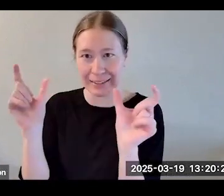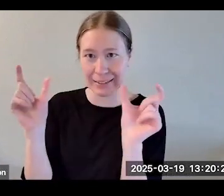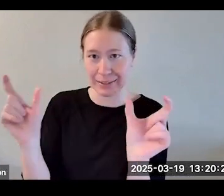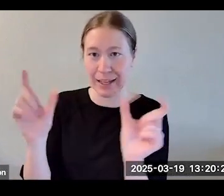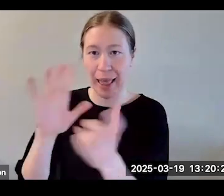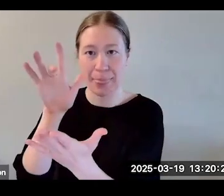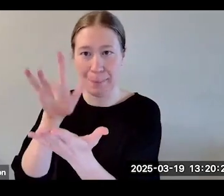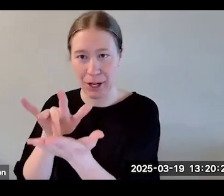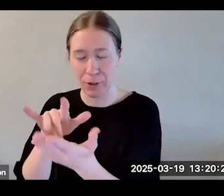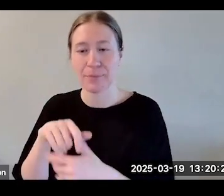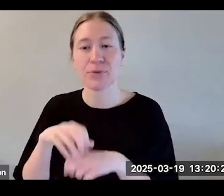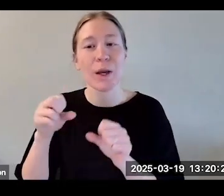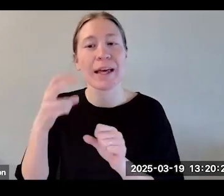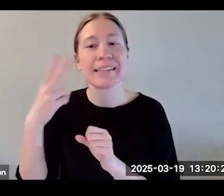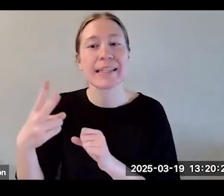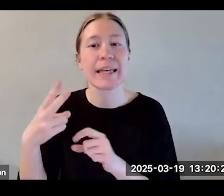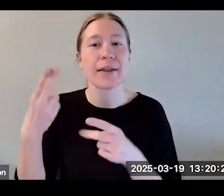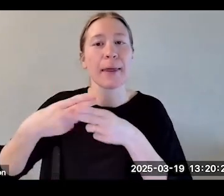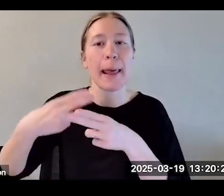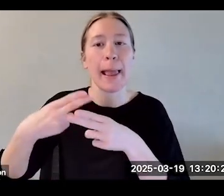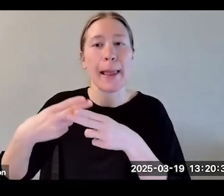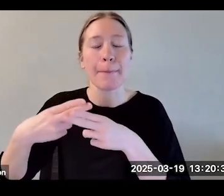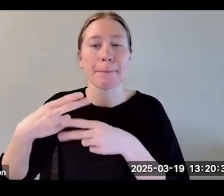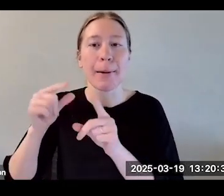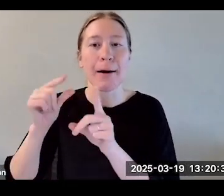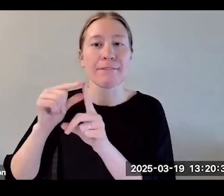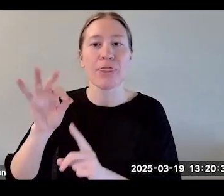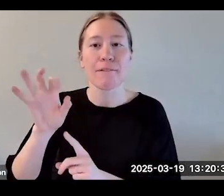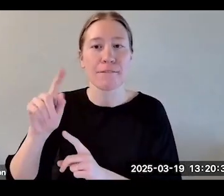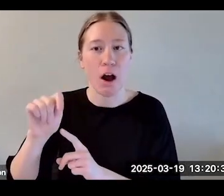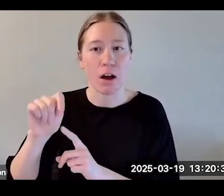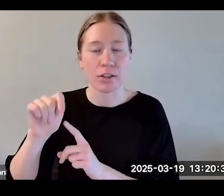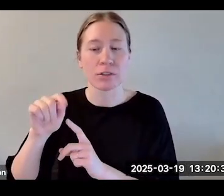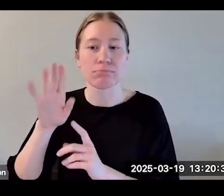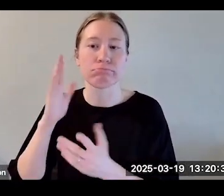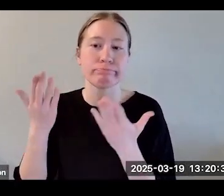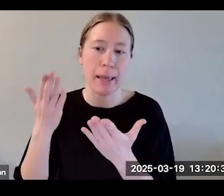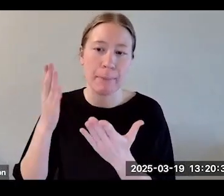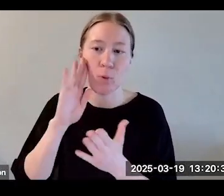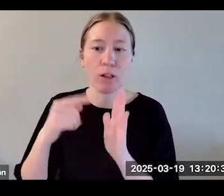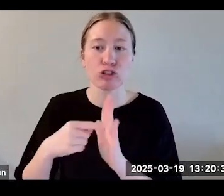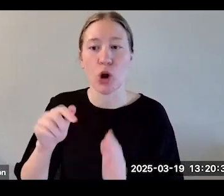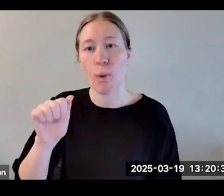In many cases, this might be Arial or Roboto, you know, some common font